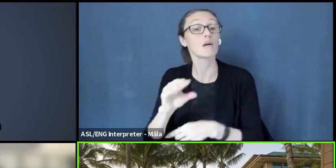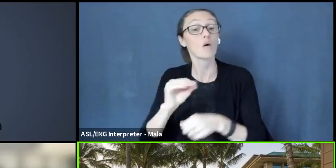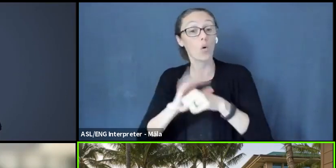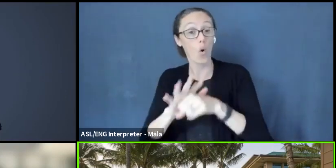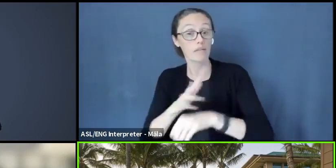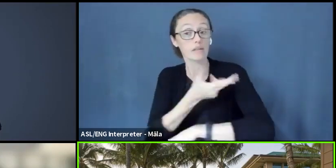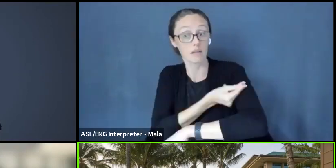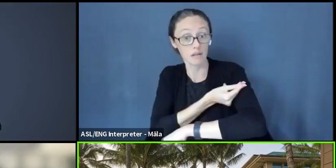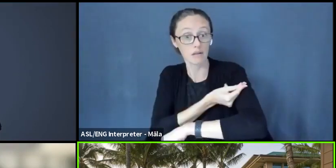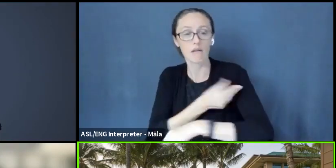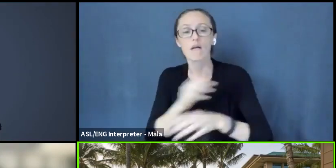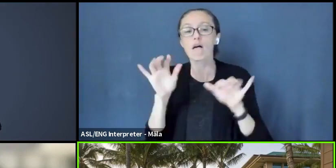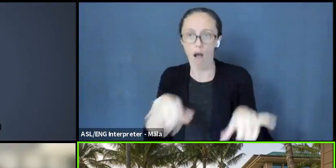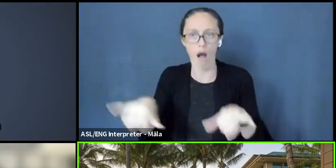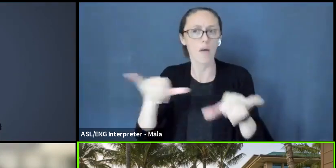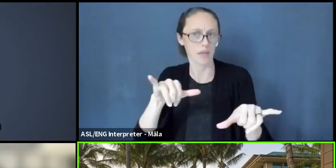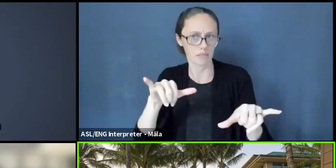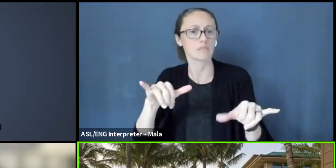common side effects are local.